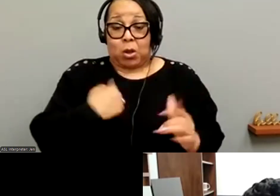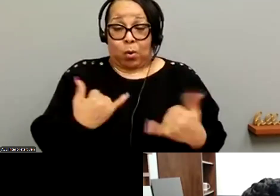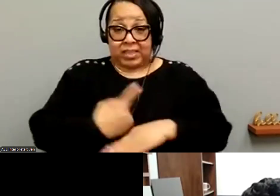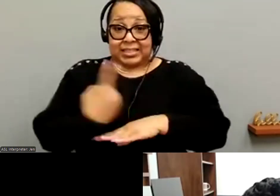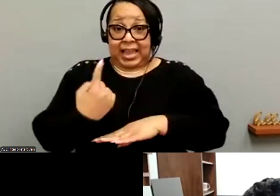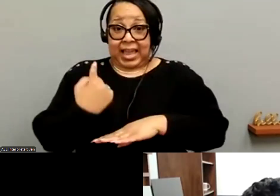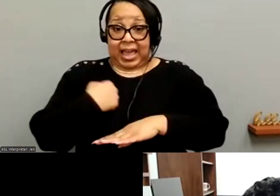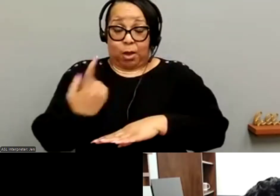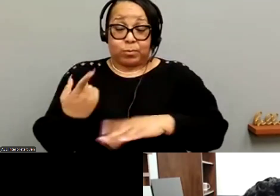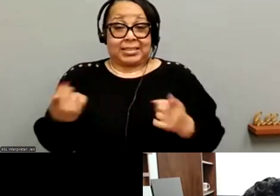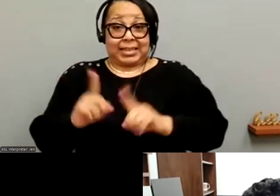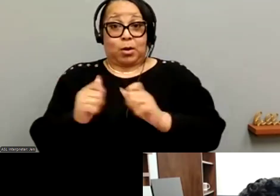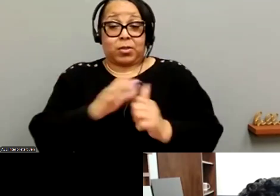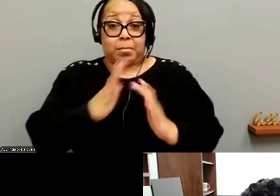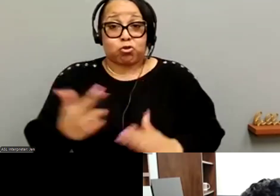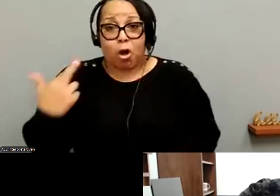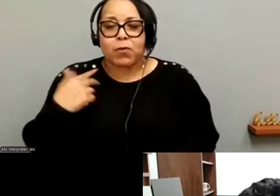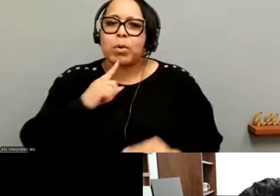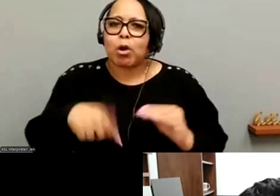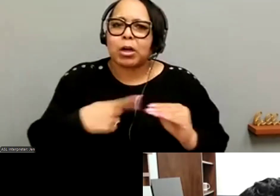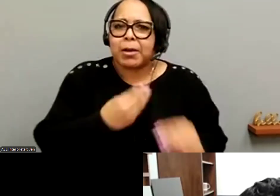13:12:29 standing with Commissioner Arfa 13:12:30 we were talking about food.